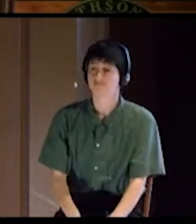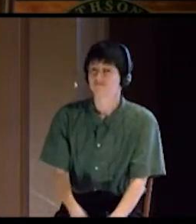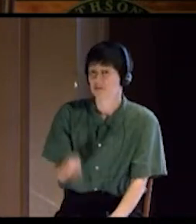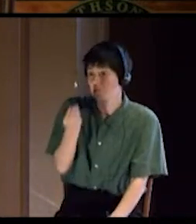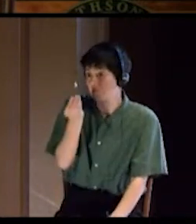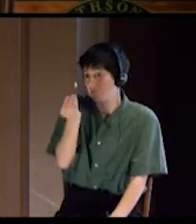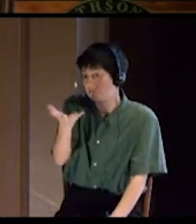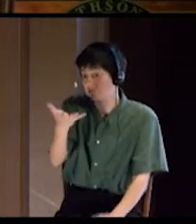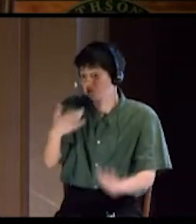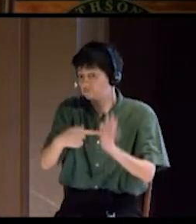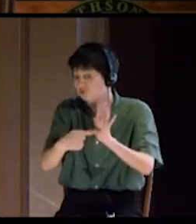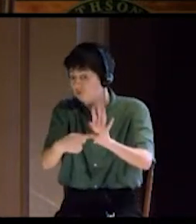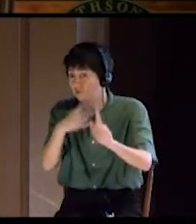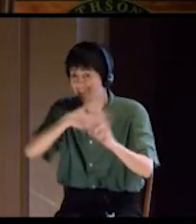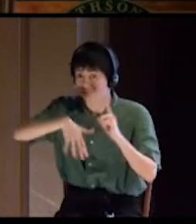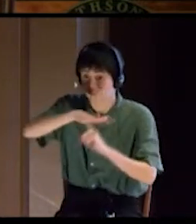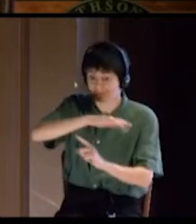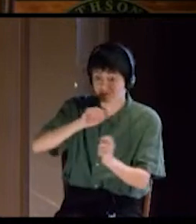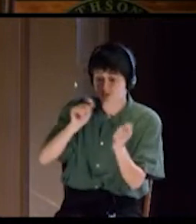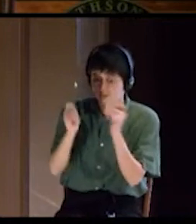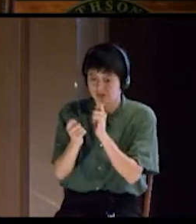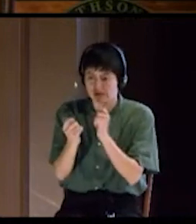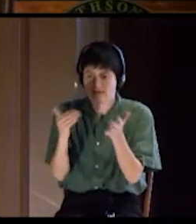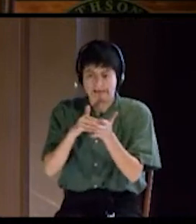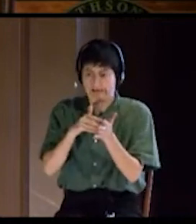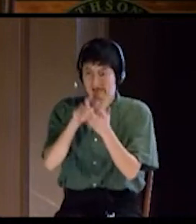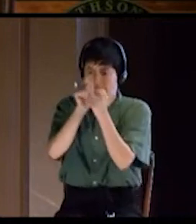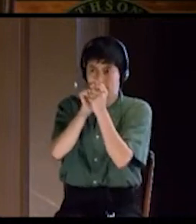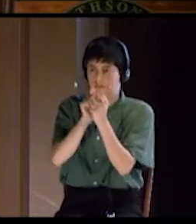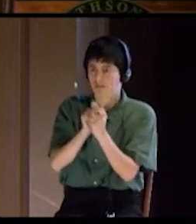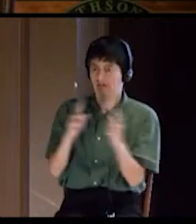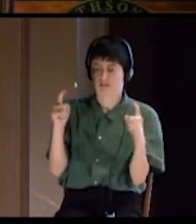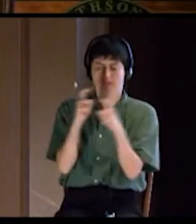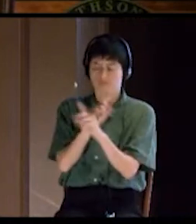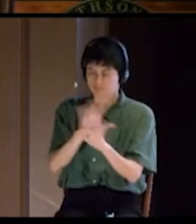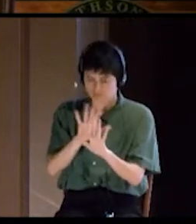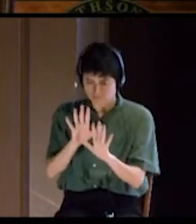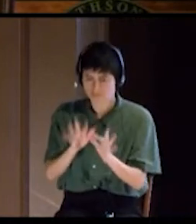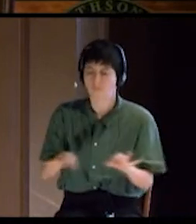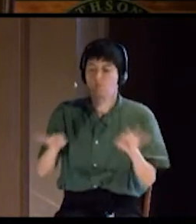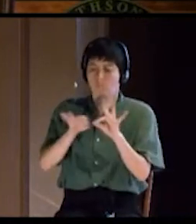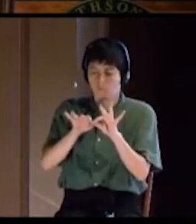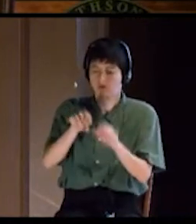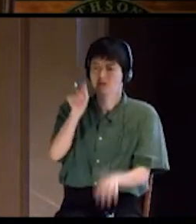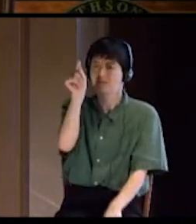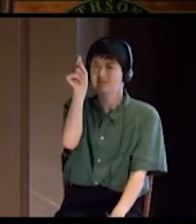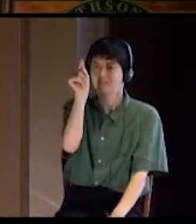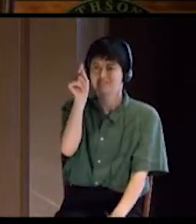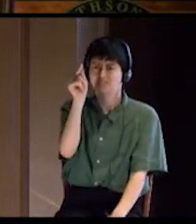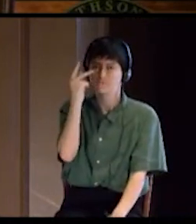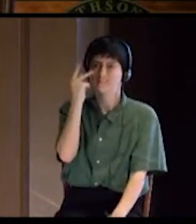here again, the squiggles are what's important, not what they say. The main takeaway is that there's over a hundred meters